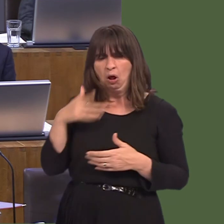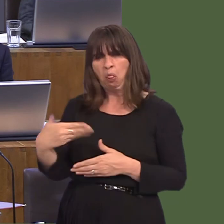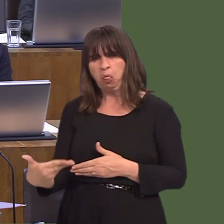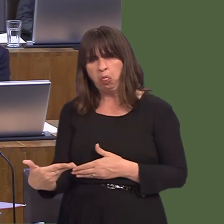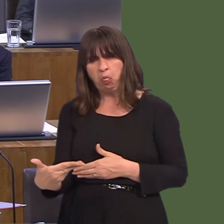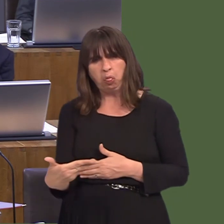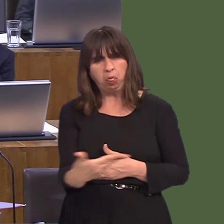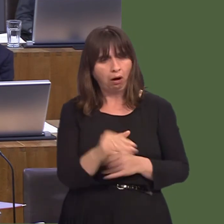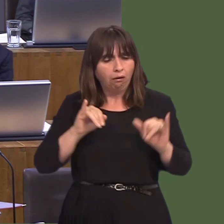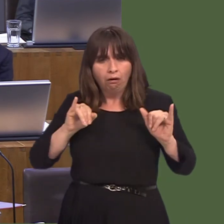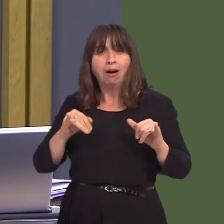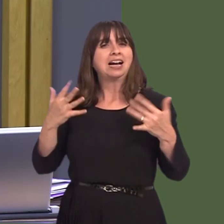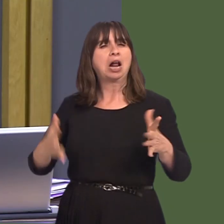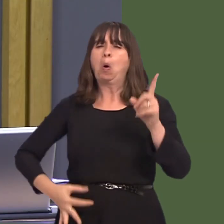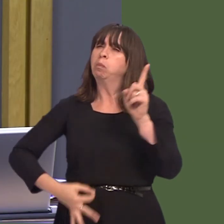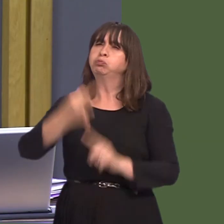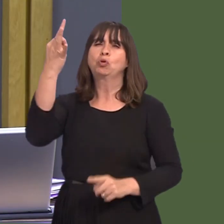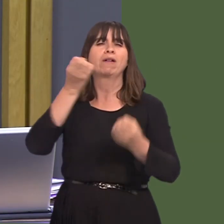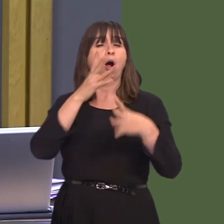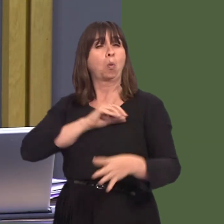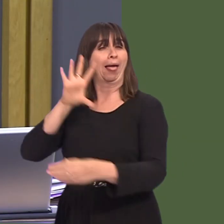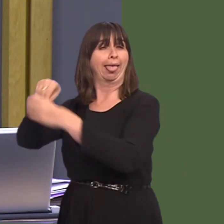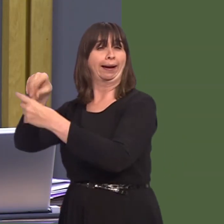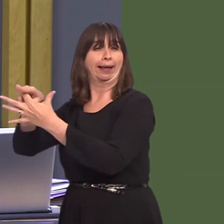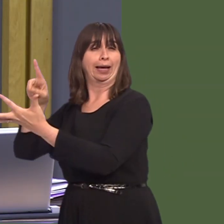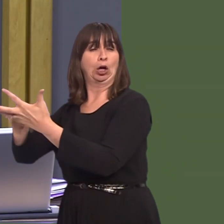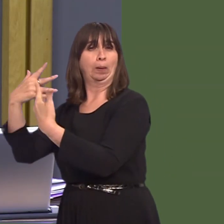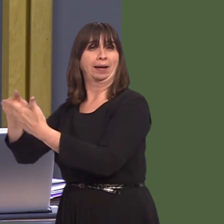We are a long way from there, and the last thing we should be doing is going back to those days.